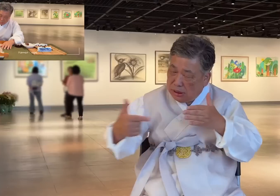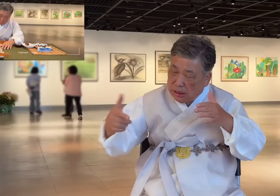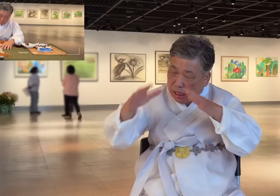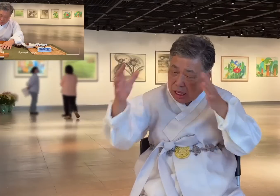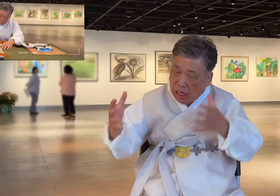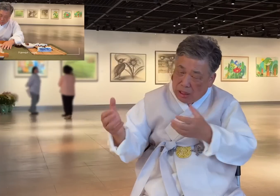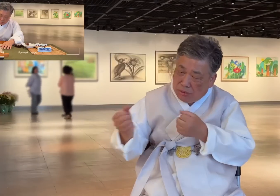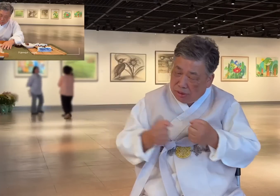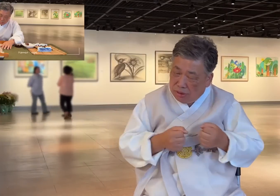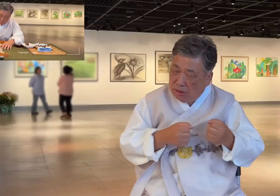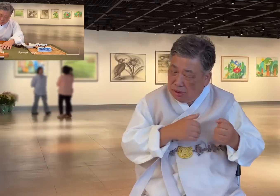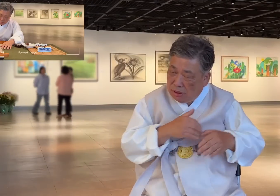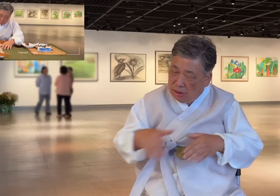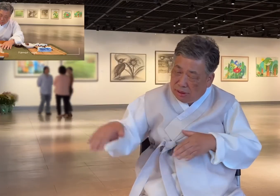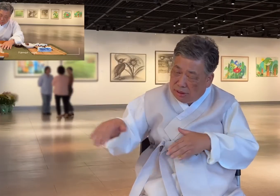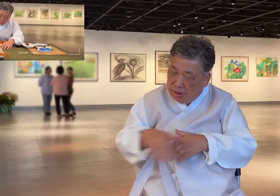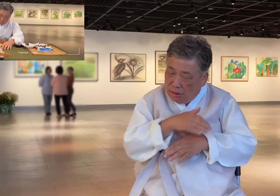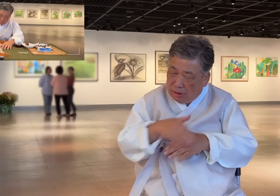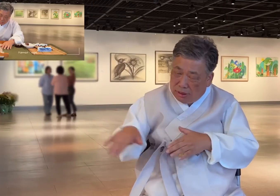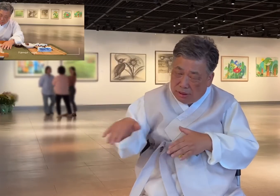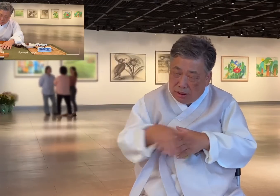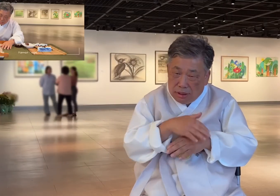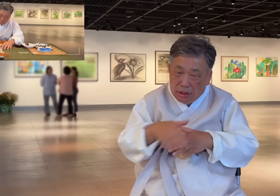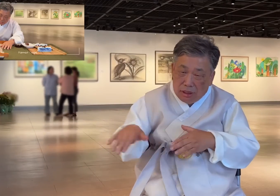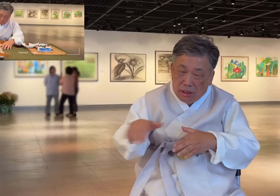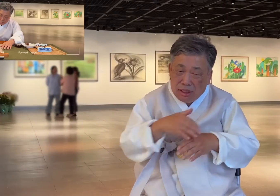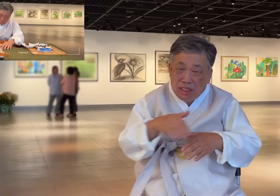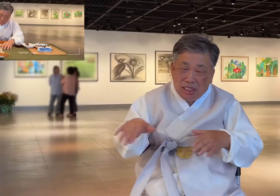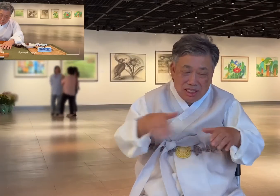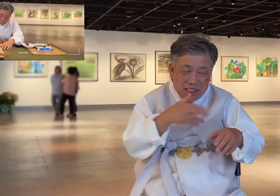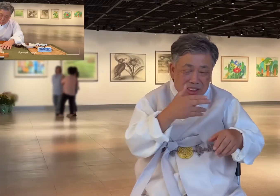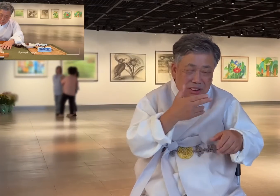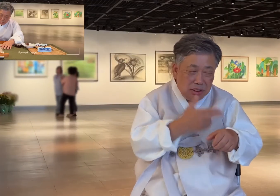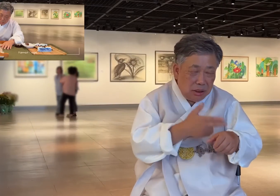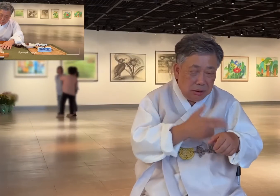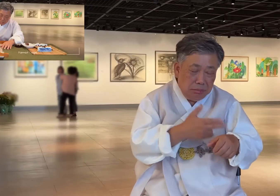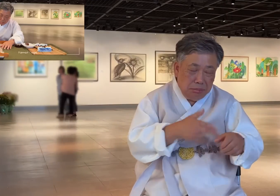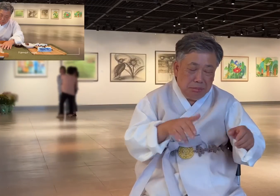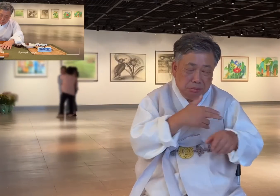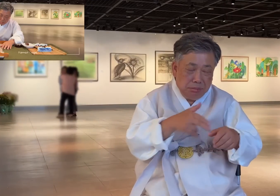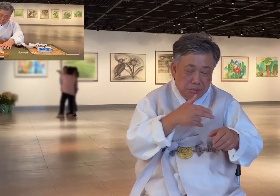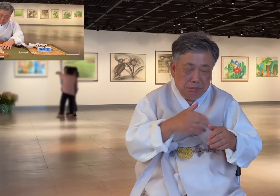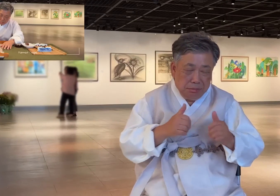Thanks to meeting a good teacher,